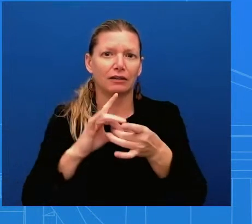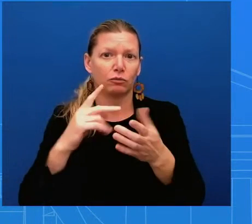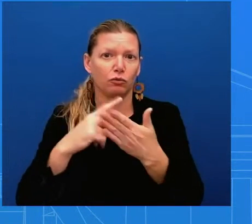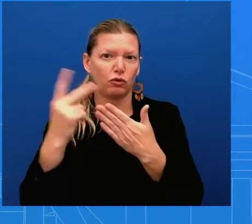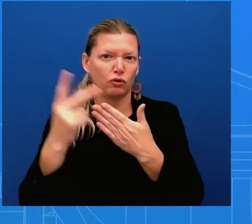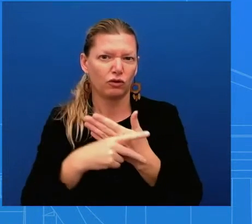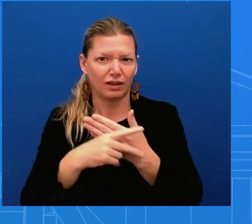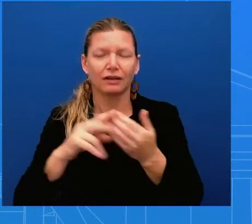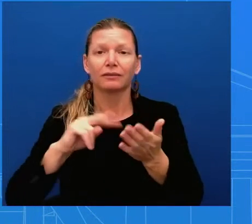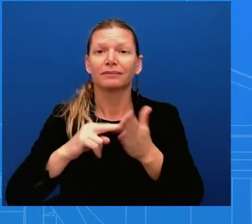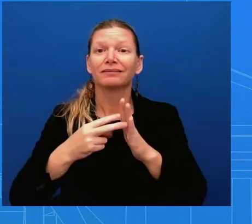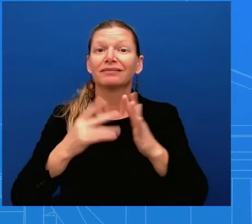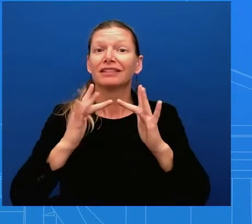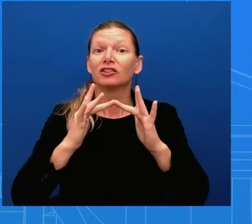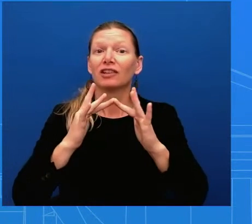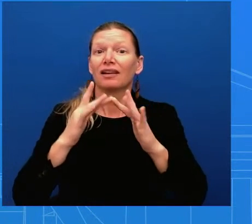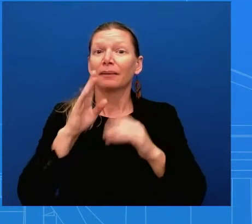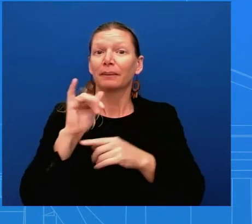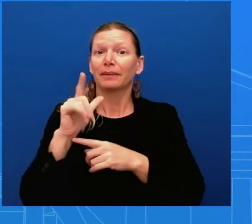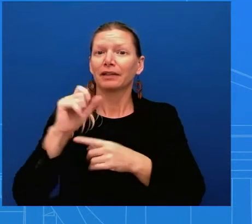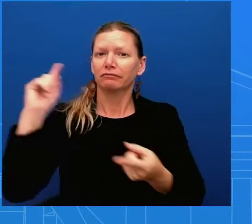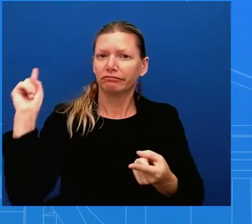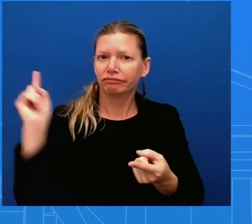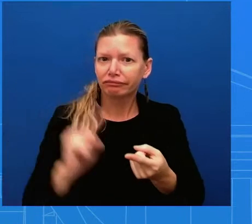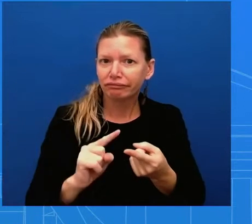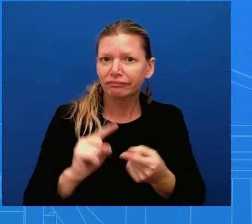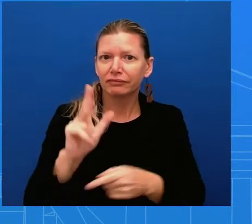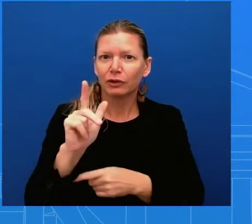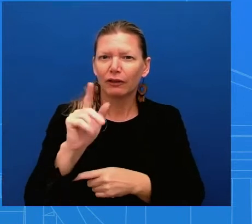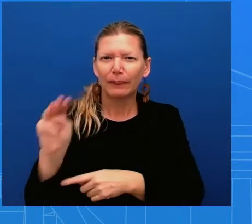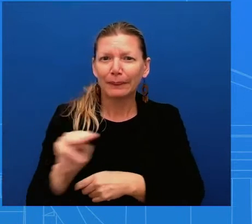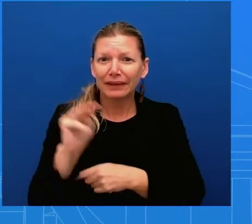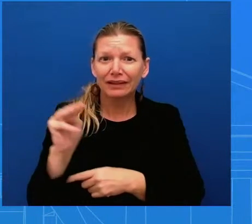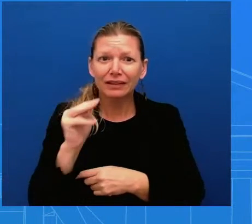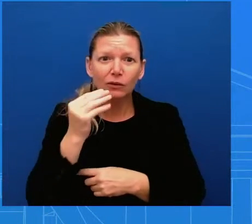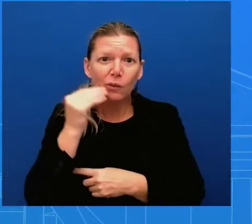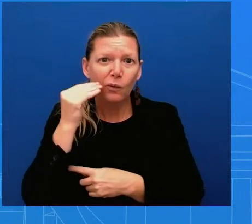to access affordable high-speed Internet. Without congressional actions,